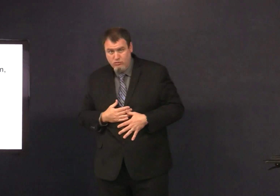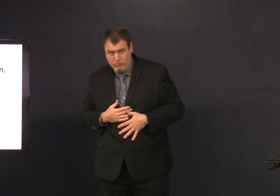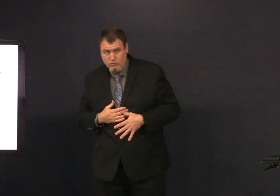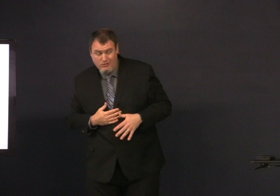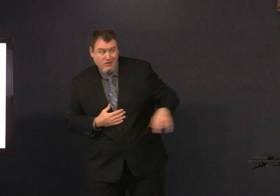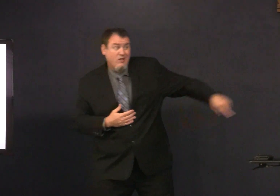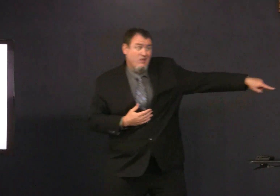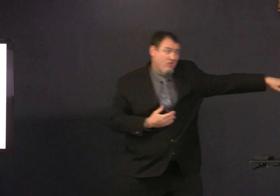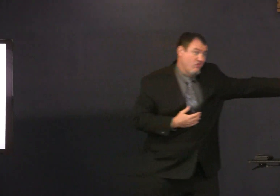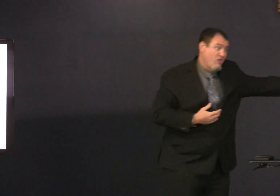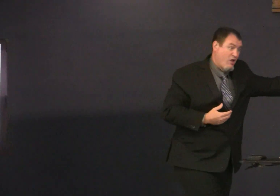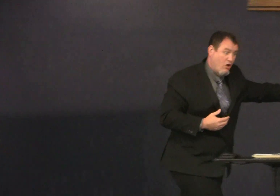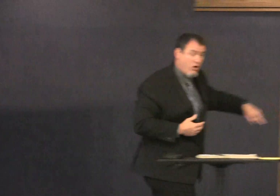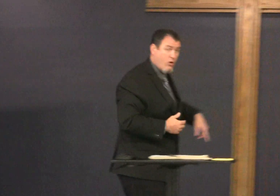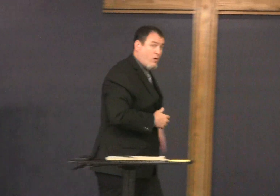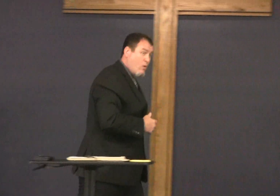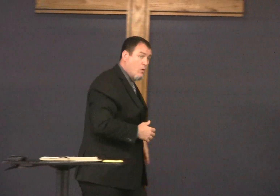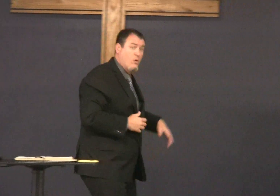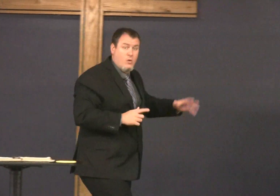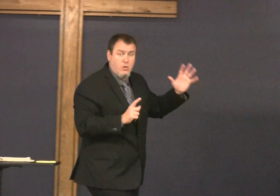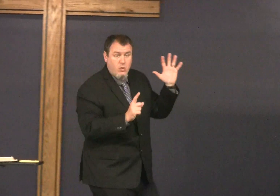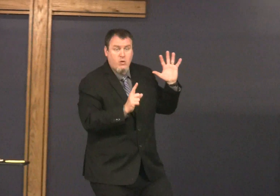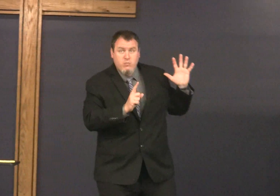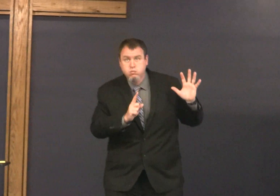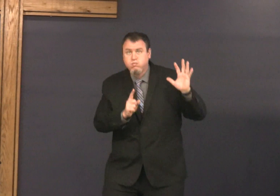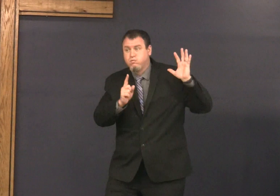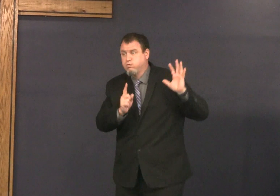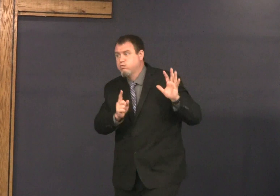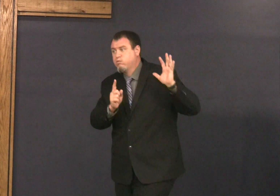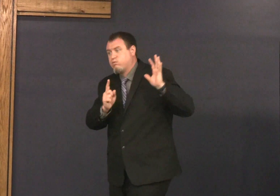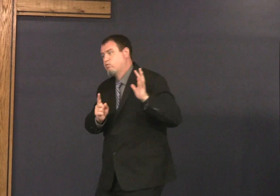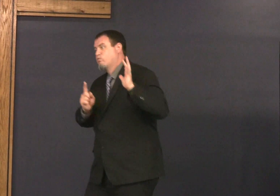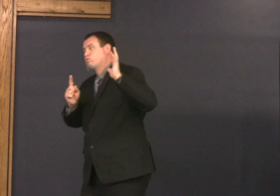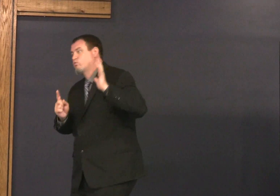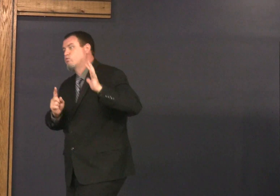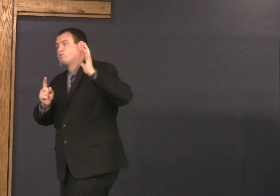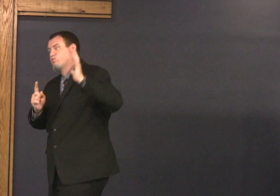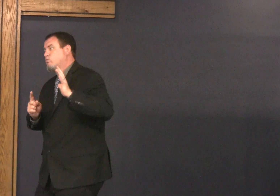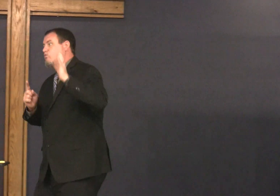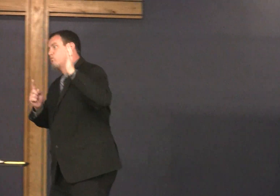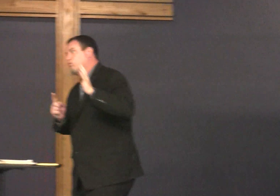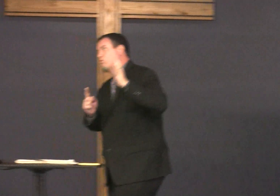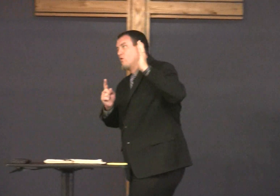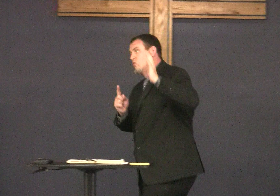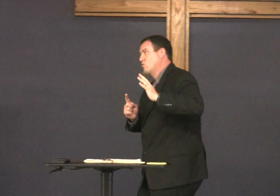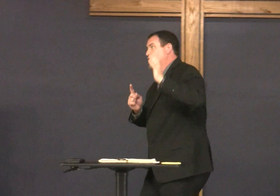they're in the garden while it's dark and the police and Judas are coming